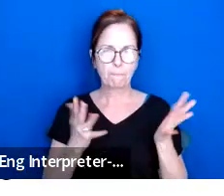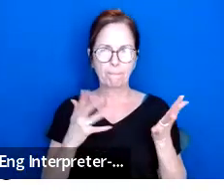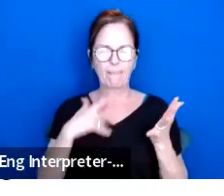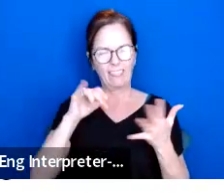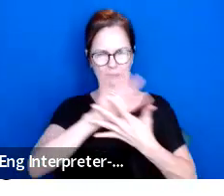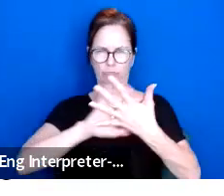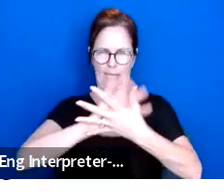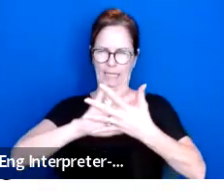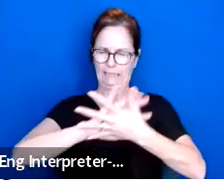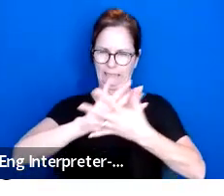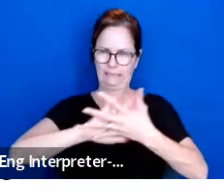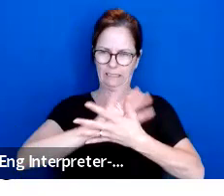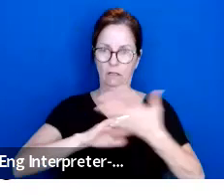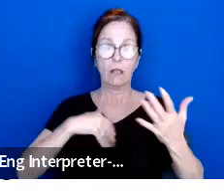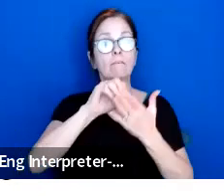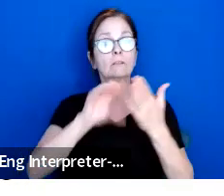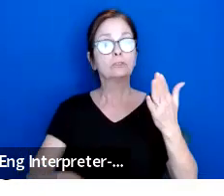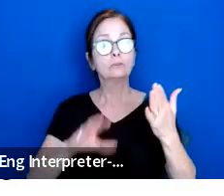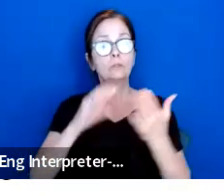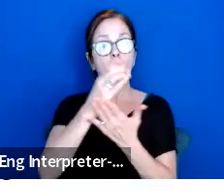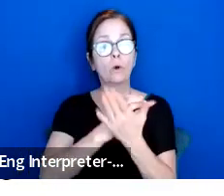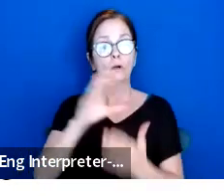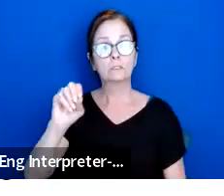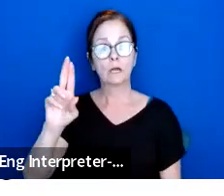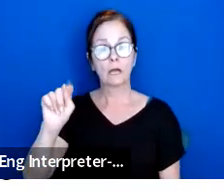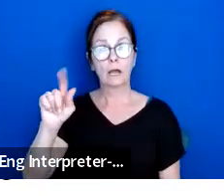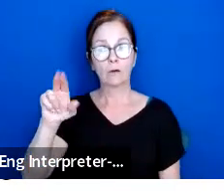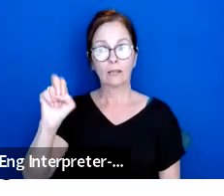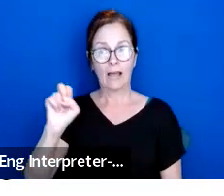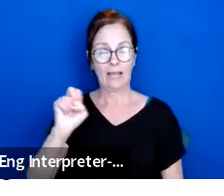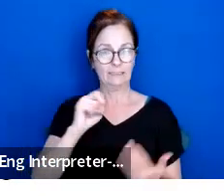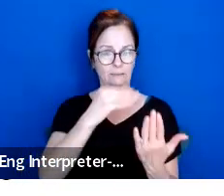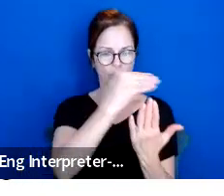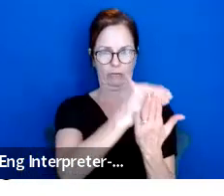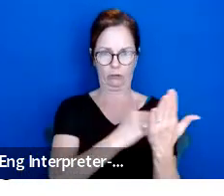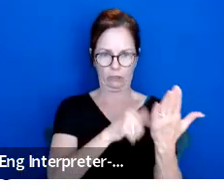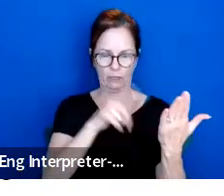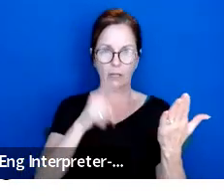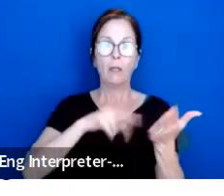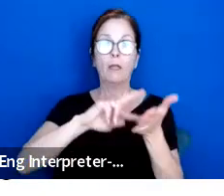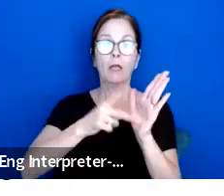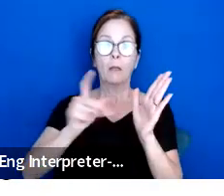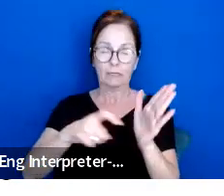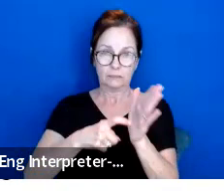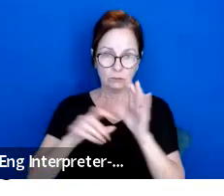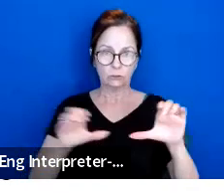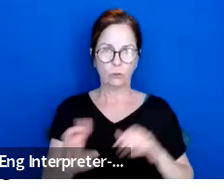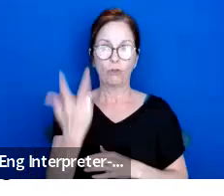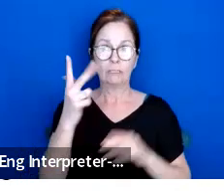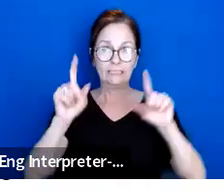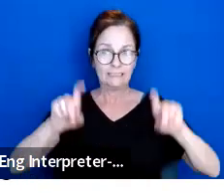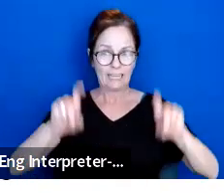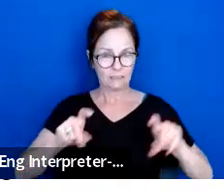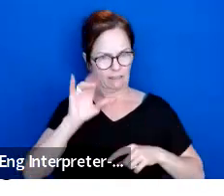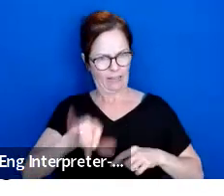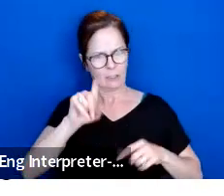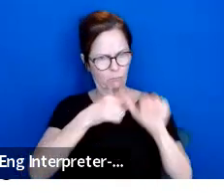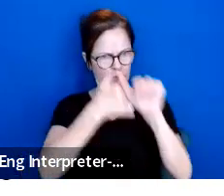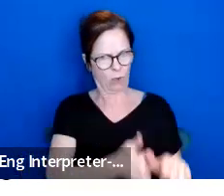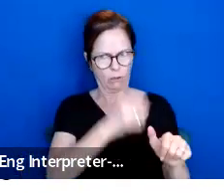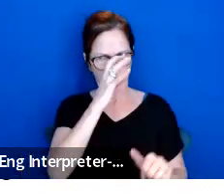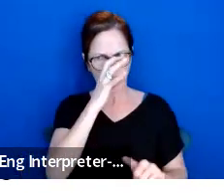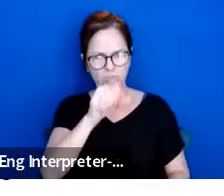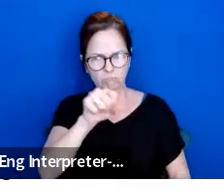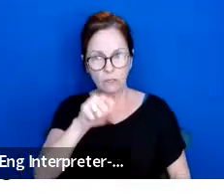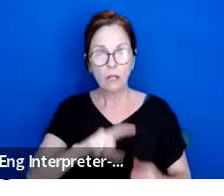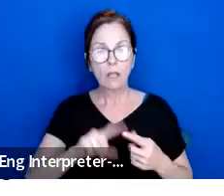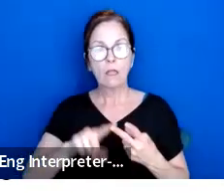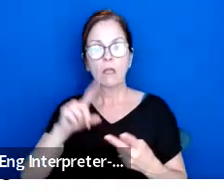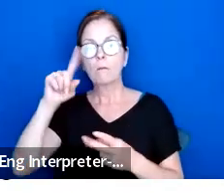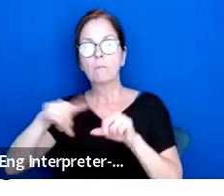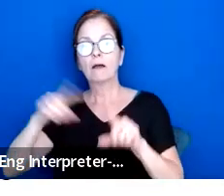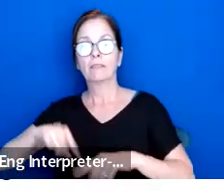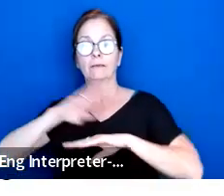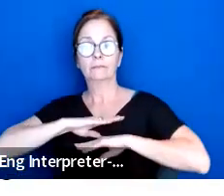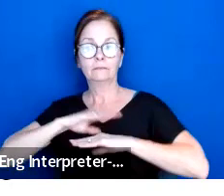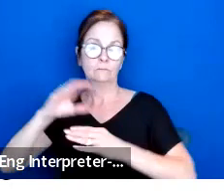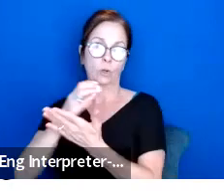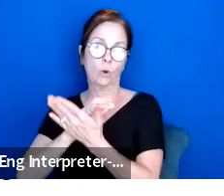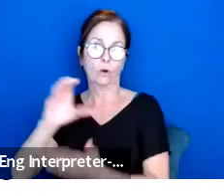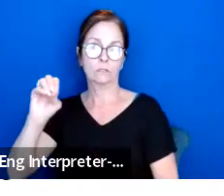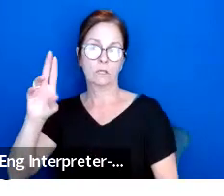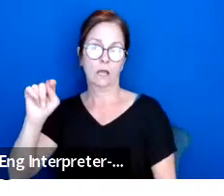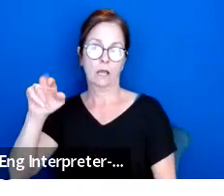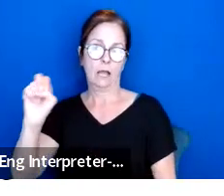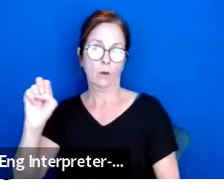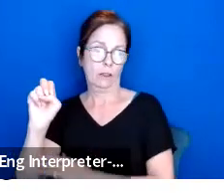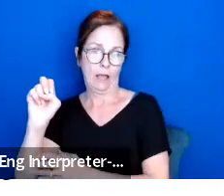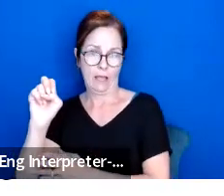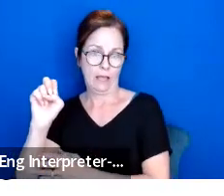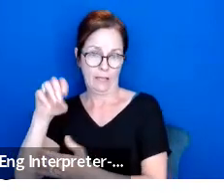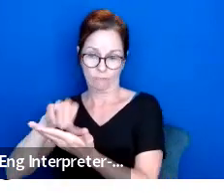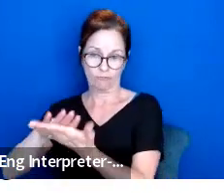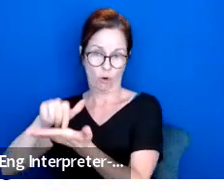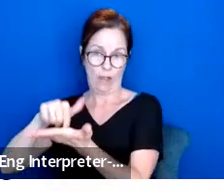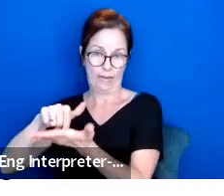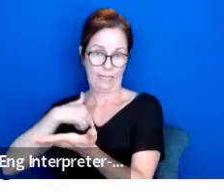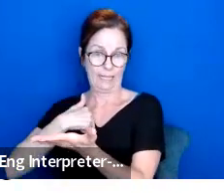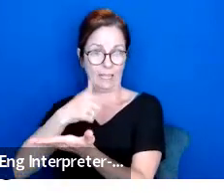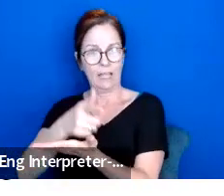There is a student course outline of record which may say that you need to do 3 tests which is something you would need to adhere to however if they're meeting what's in the course line of record and you're just saying you need to do more tests then you're violating their academic freedom.